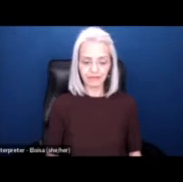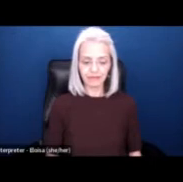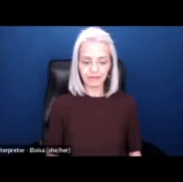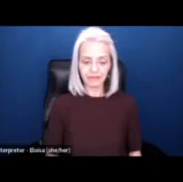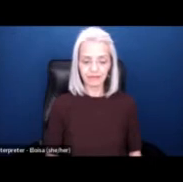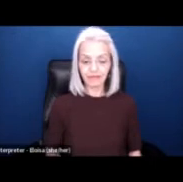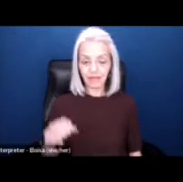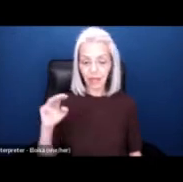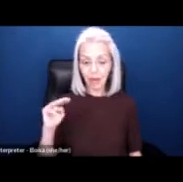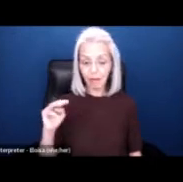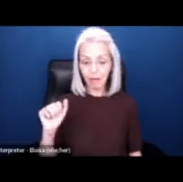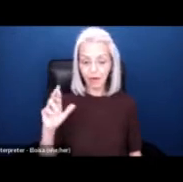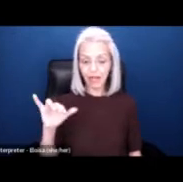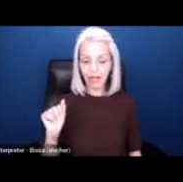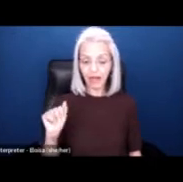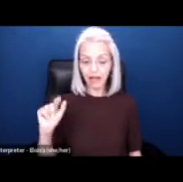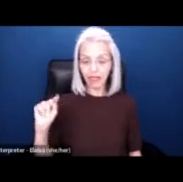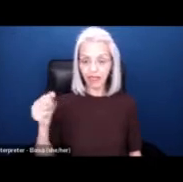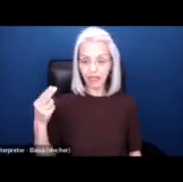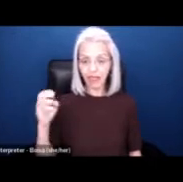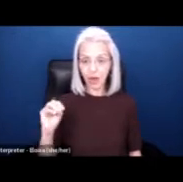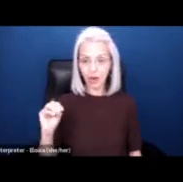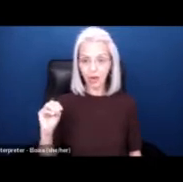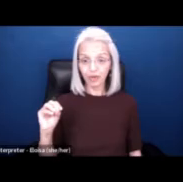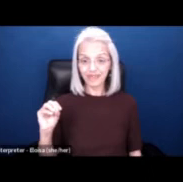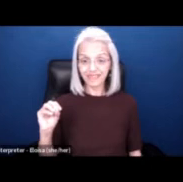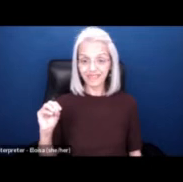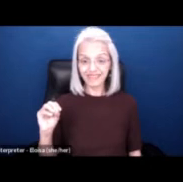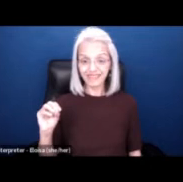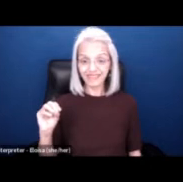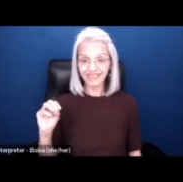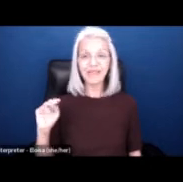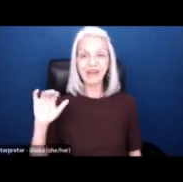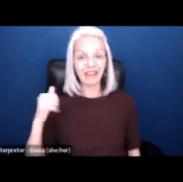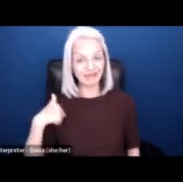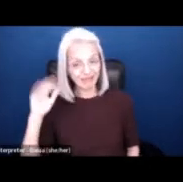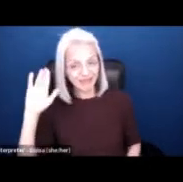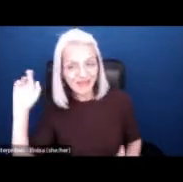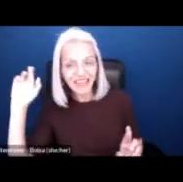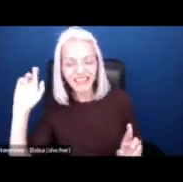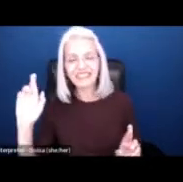and Theo. All right. So I'm Maria Kajankova. I'm a white woman with brown hair pulled back, I'm